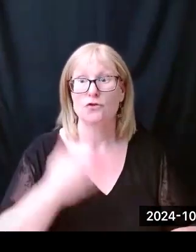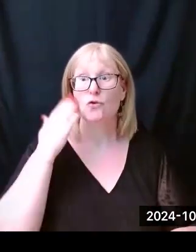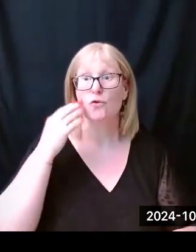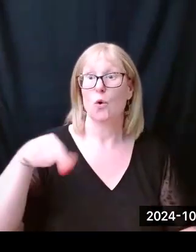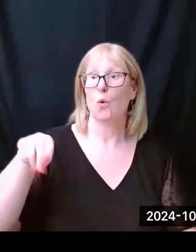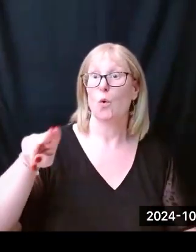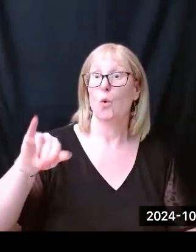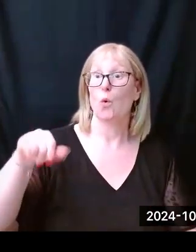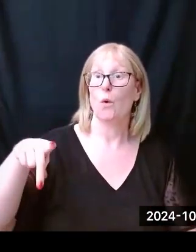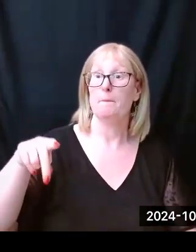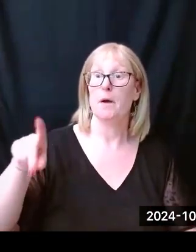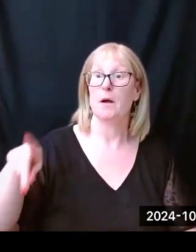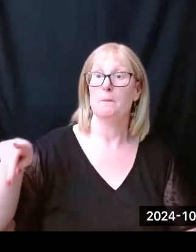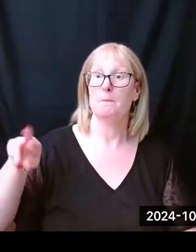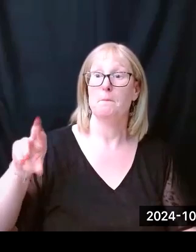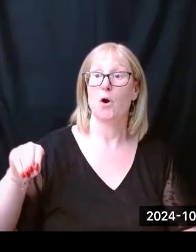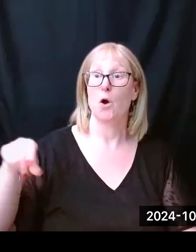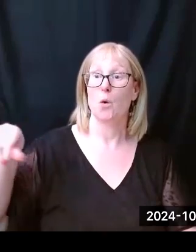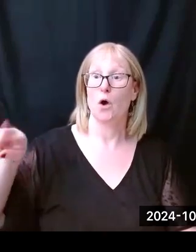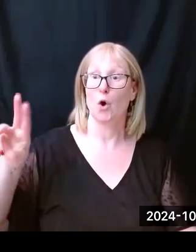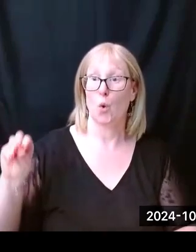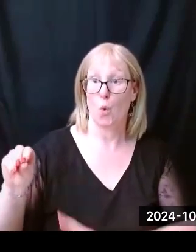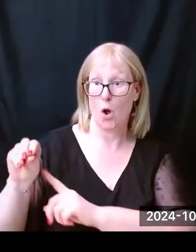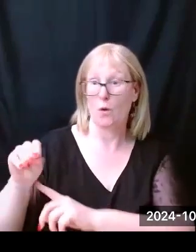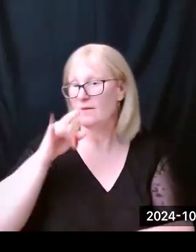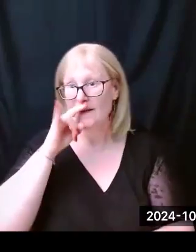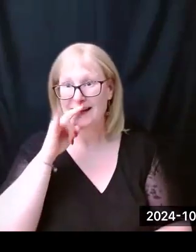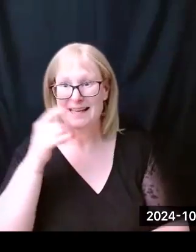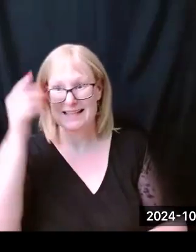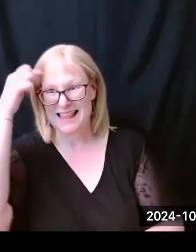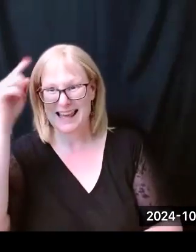Even kids are very quid pro quo. So how do we make them do the thing?